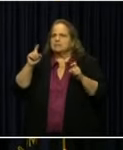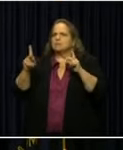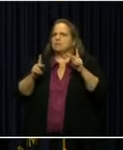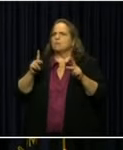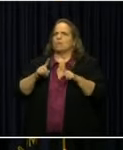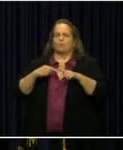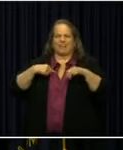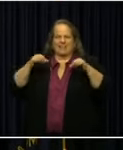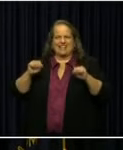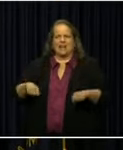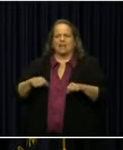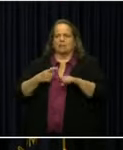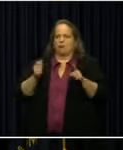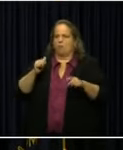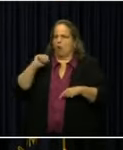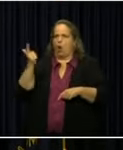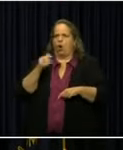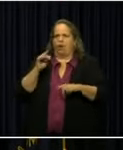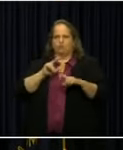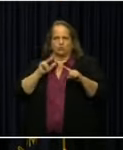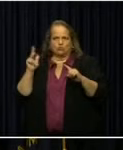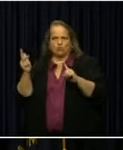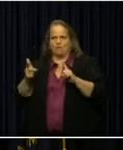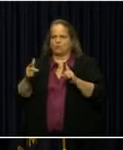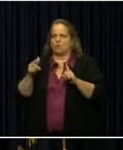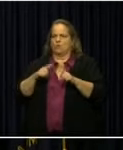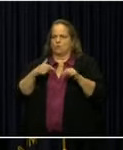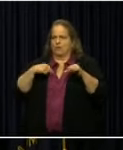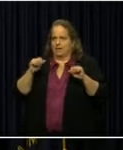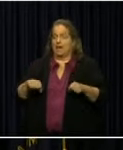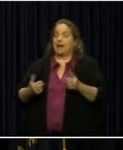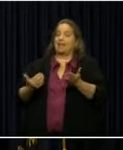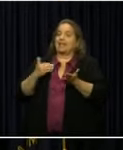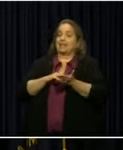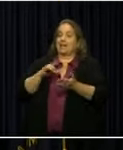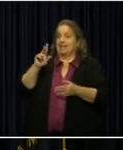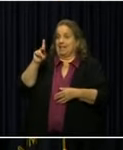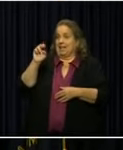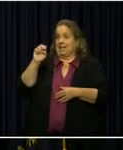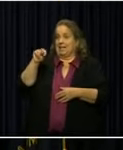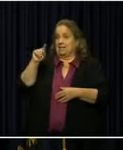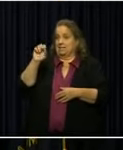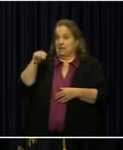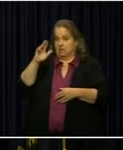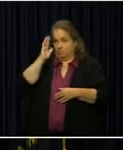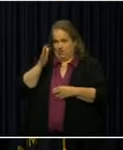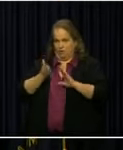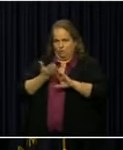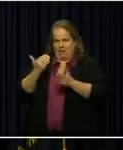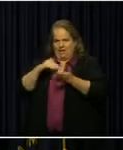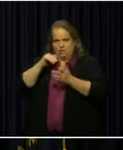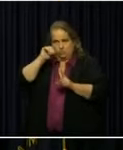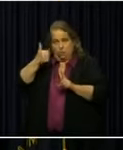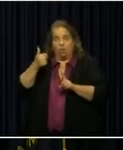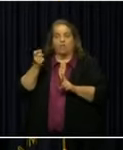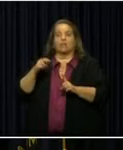BE A PLAN AROUND THEM TO TRY TO ADDRESS SOME OF THE INEQUALITIES IN THE HEALTH CARE OUTCOMES THAT WE'RE SEEING.